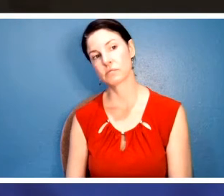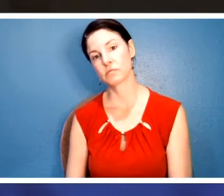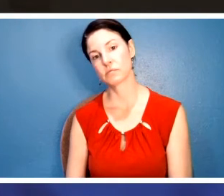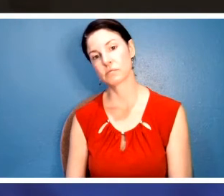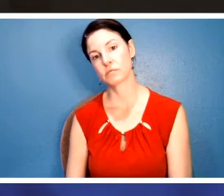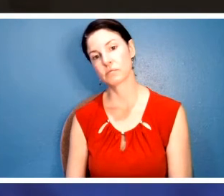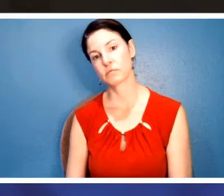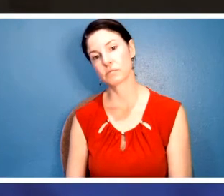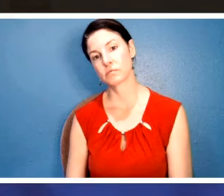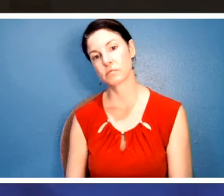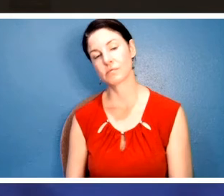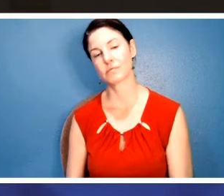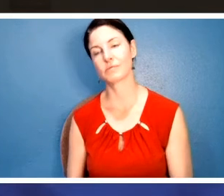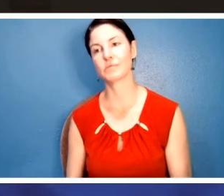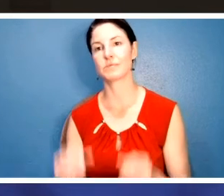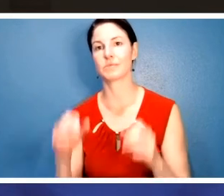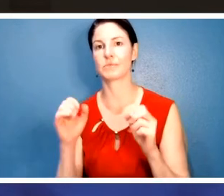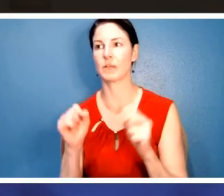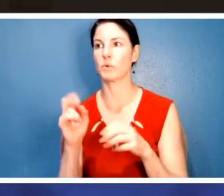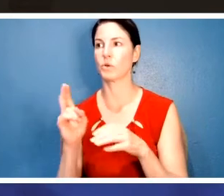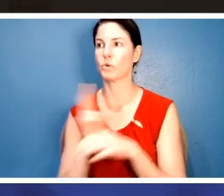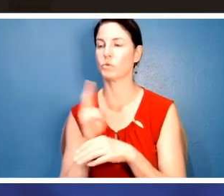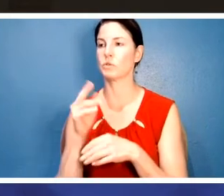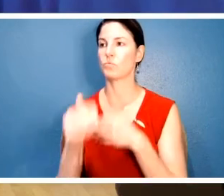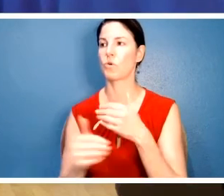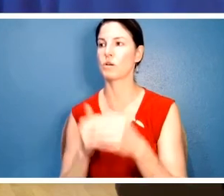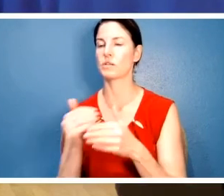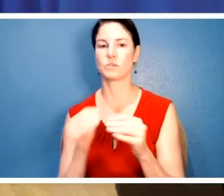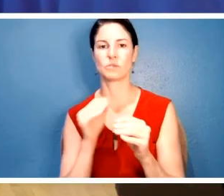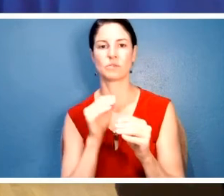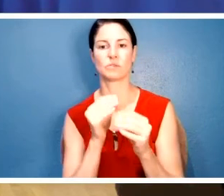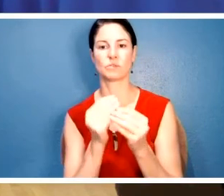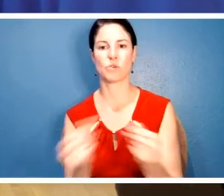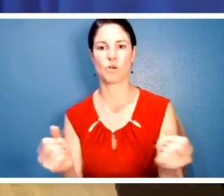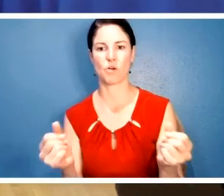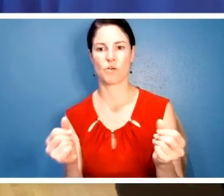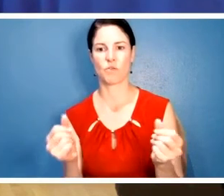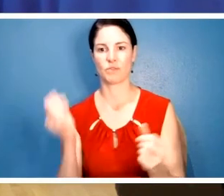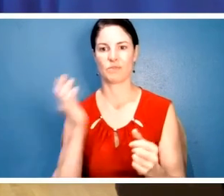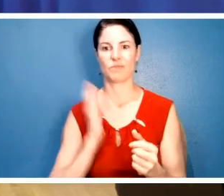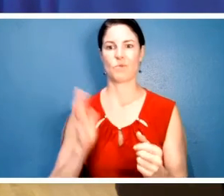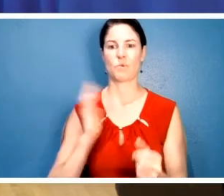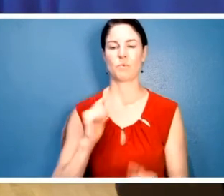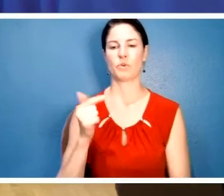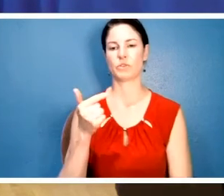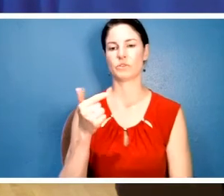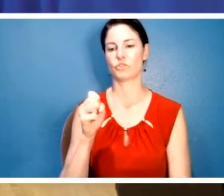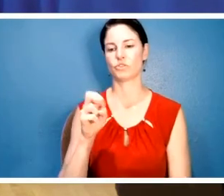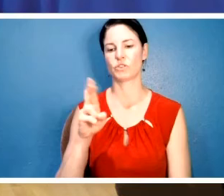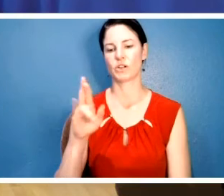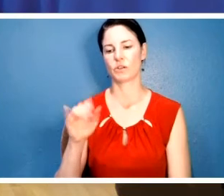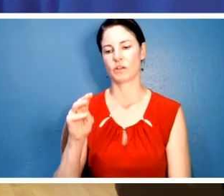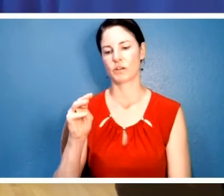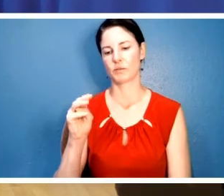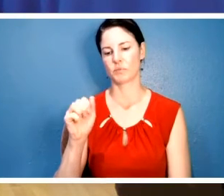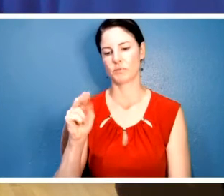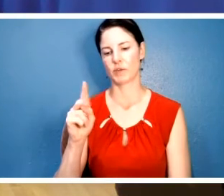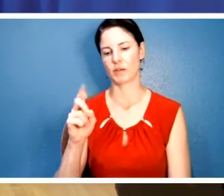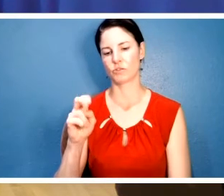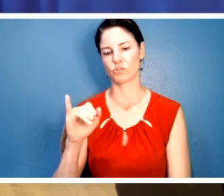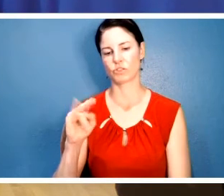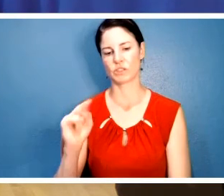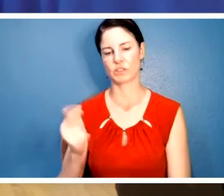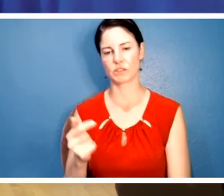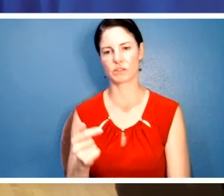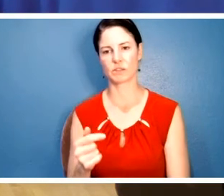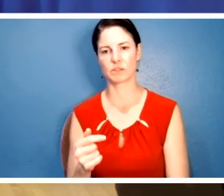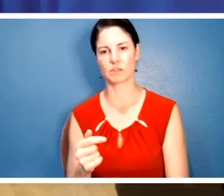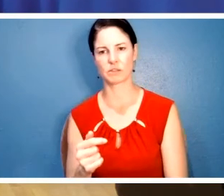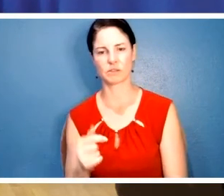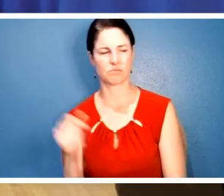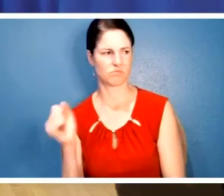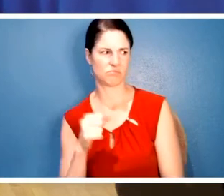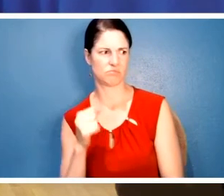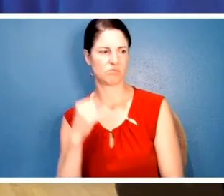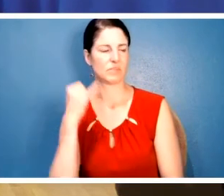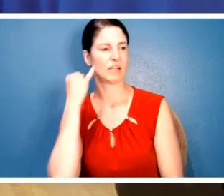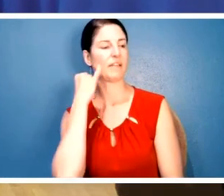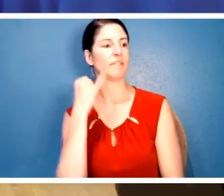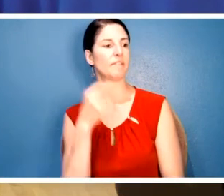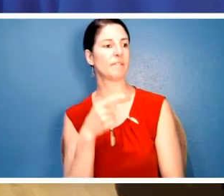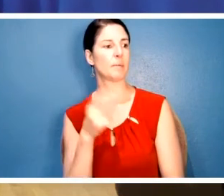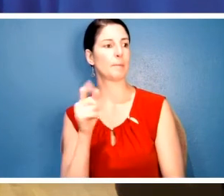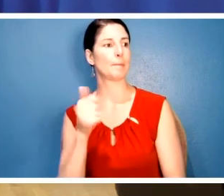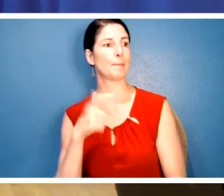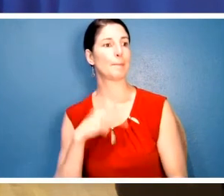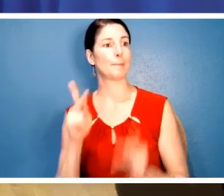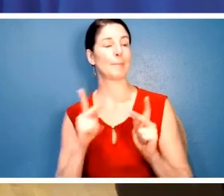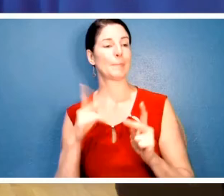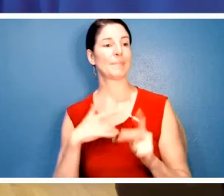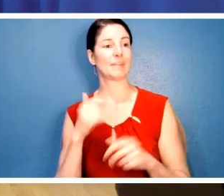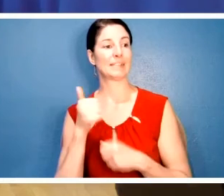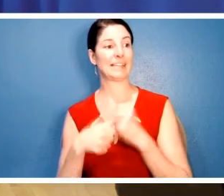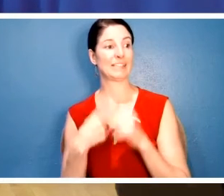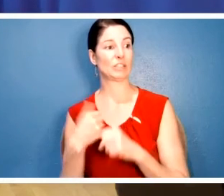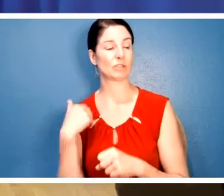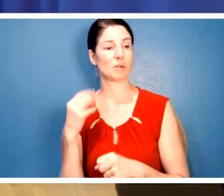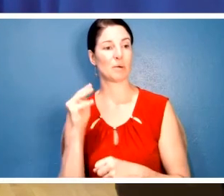SacGov: gerrymandering the results of pastor mandri yes, if folks think that a map looks looks strange or was was done improperly 10 years ago now's the time to fix that.